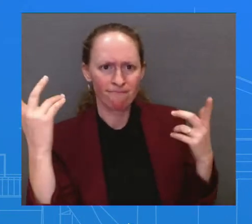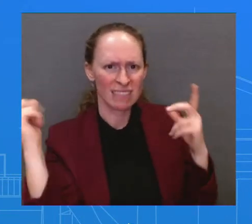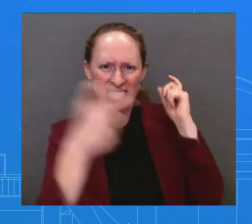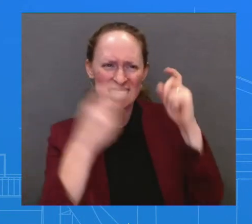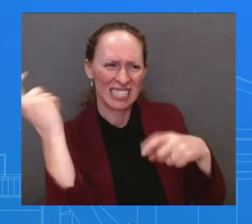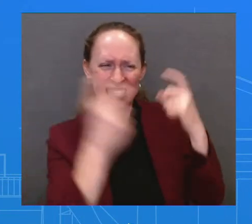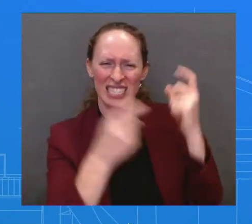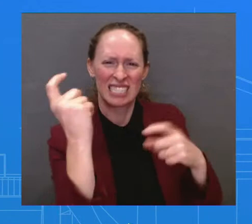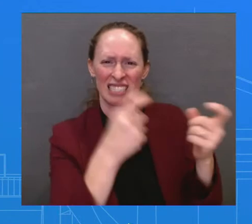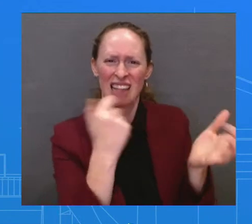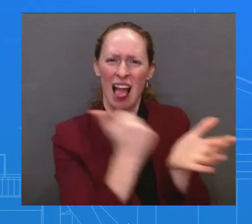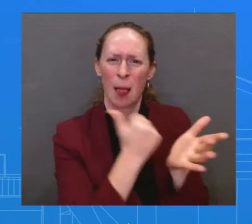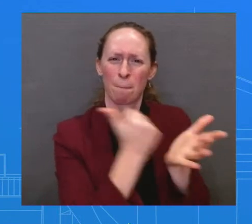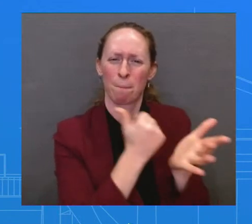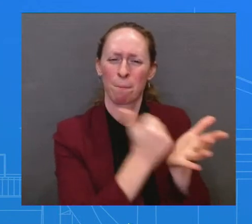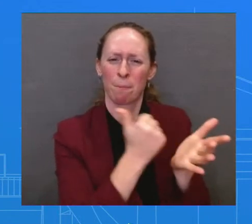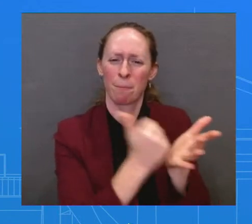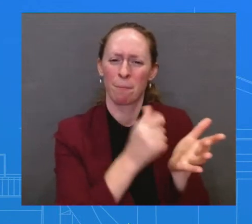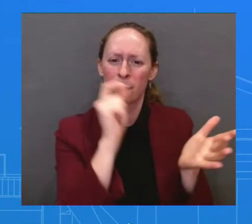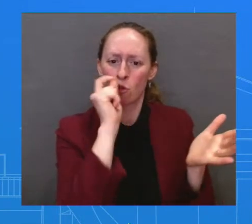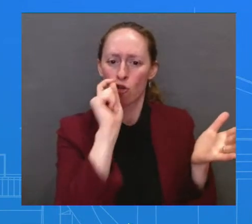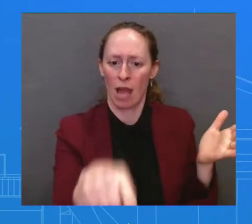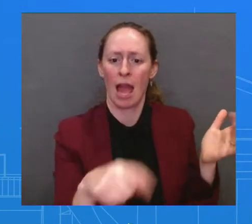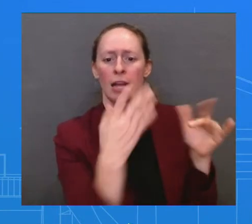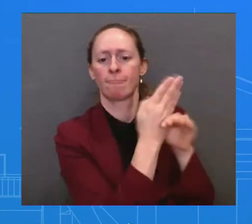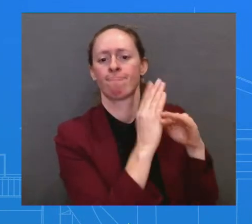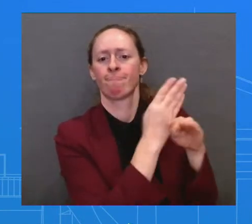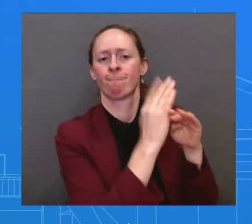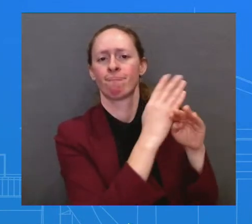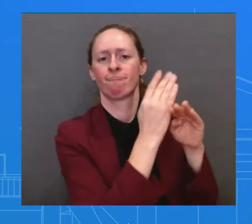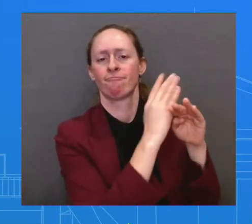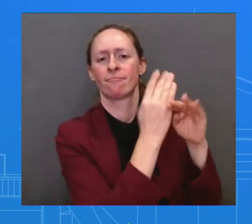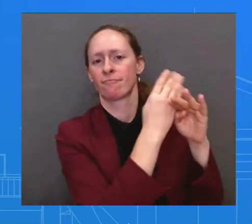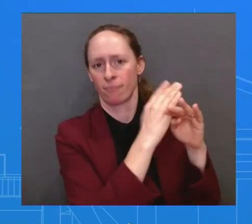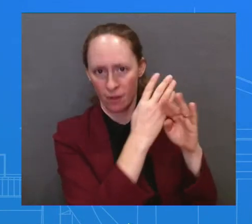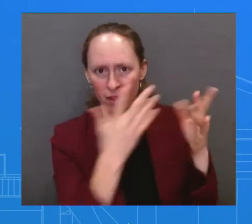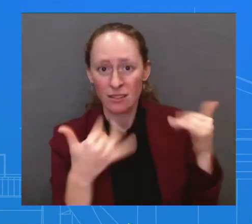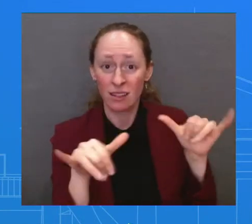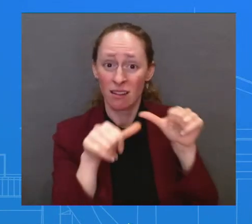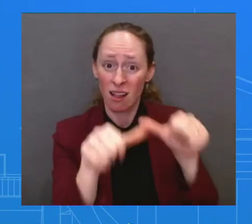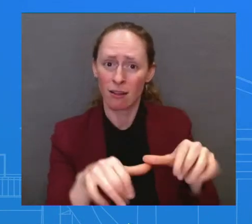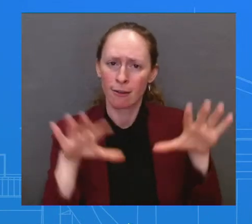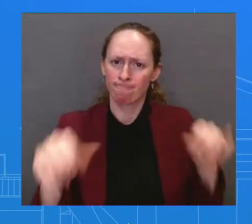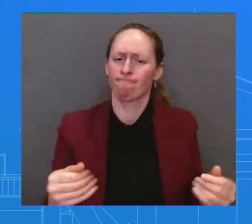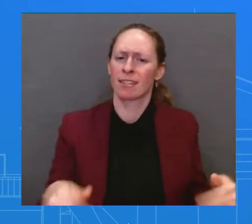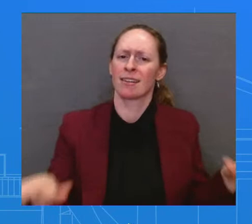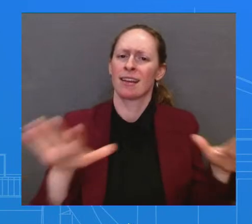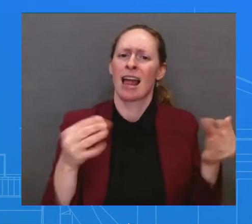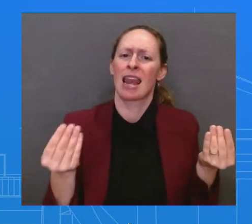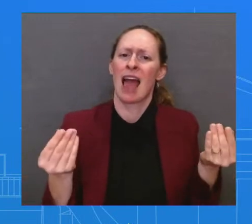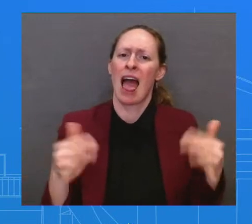and be successful in the battlefield. And so, it is important -- we think it's incredibly important that we continue to give them the support that they need.